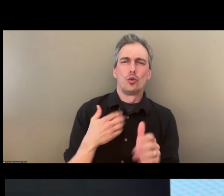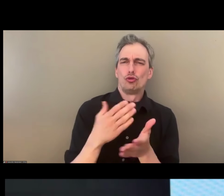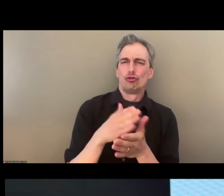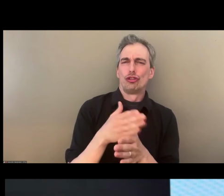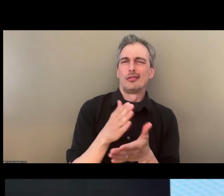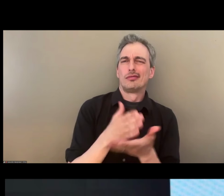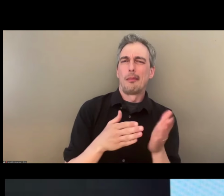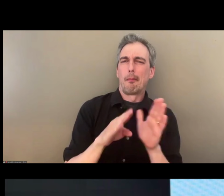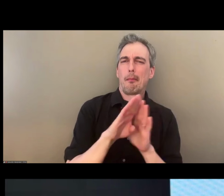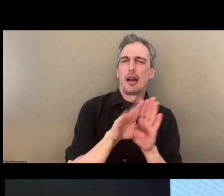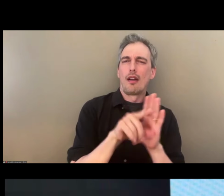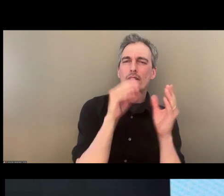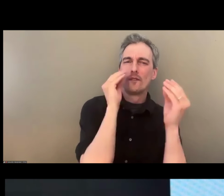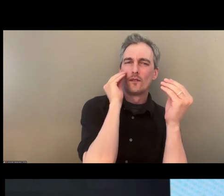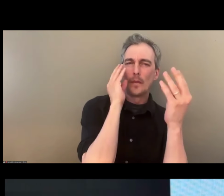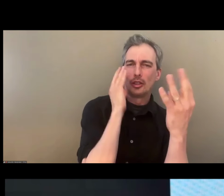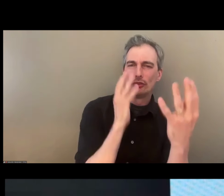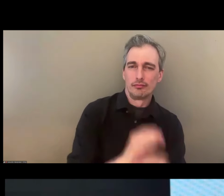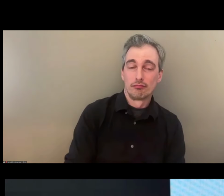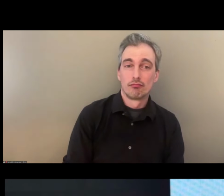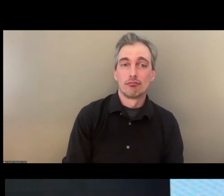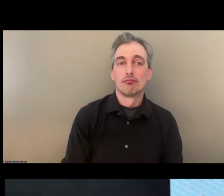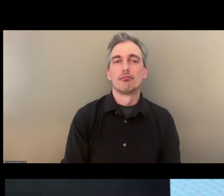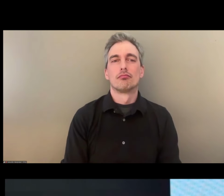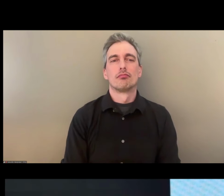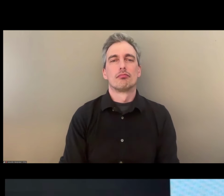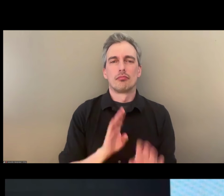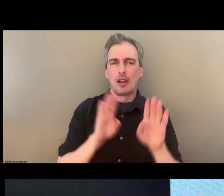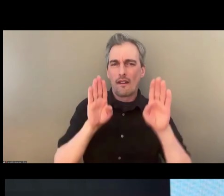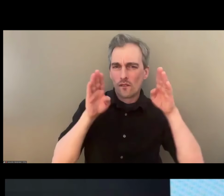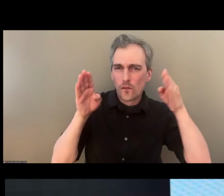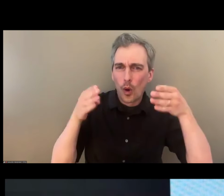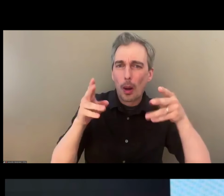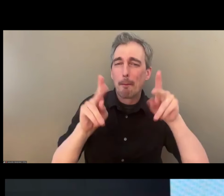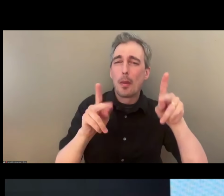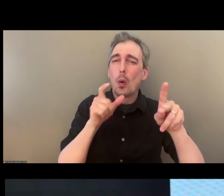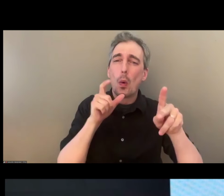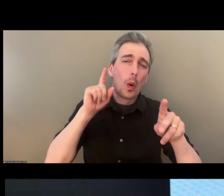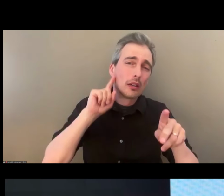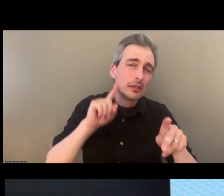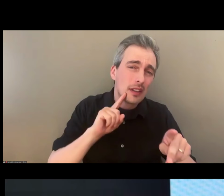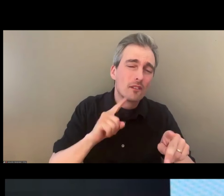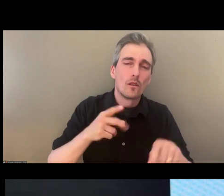I focus on people who are deaf and hard of hearing. Often abbreviated as dHH.